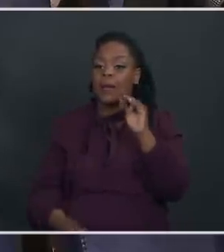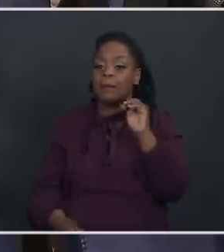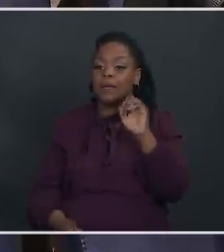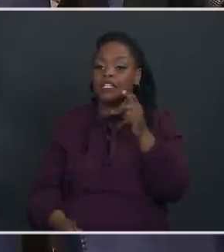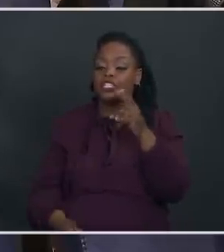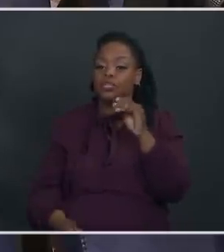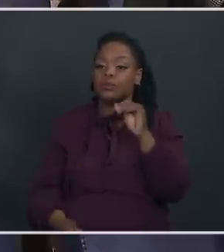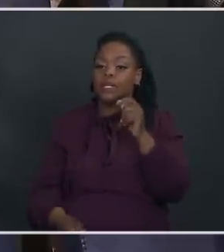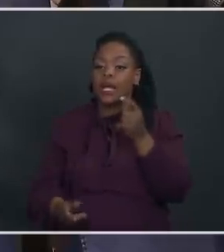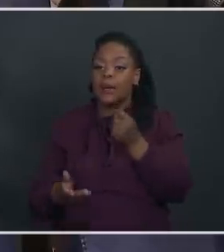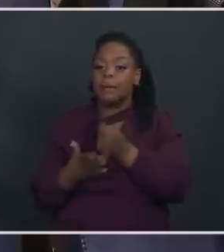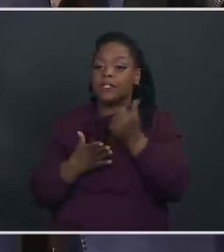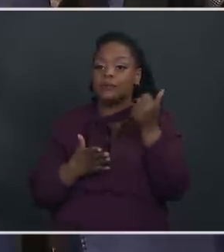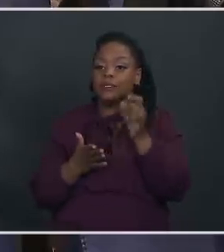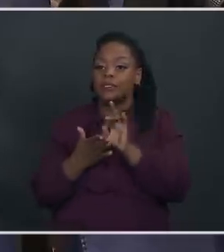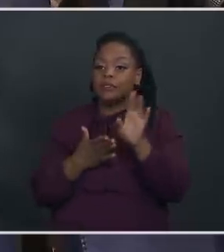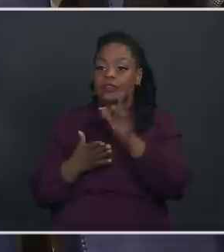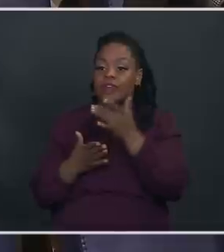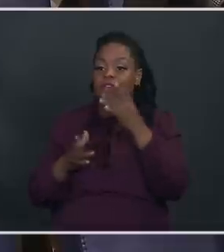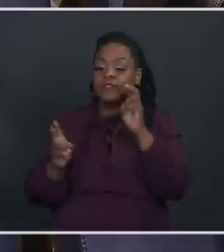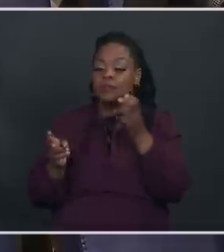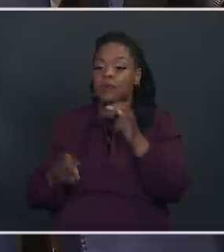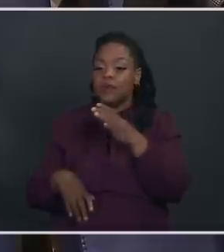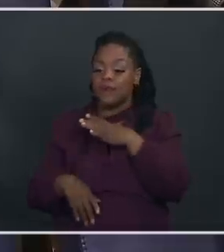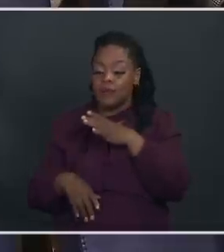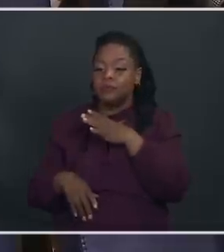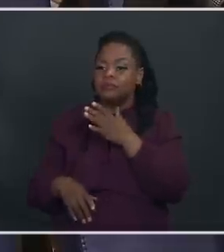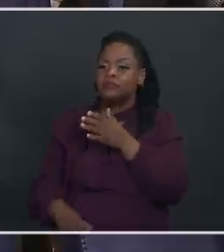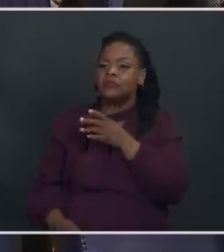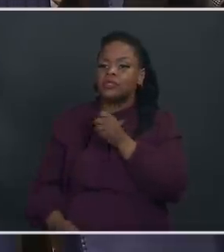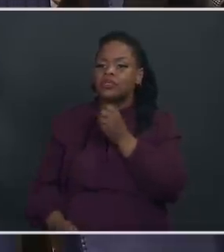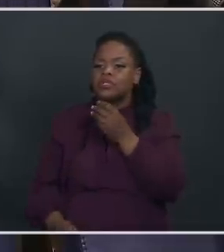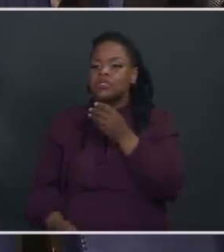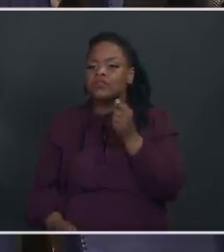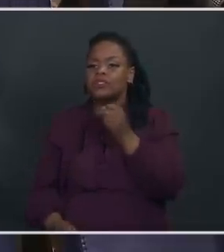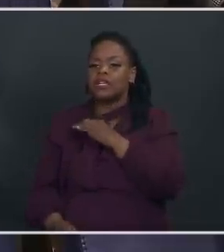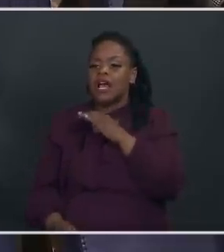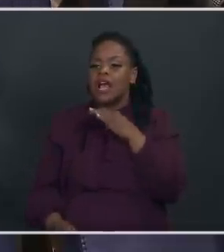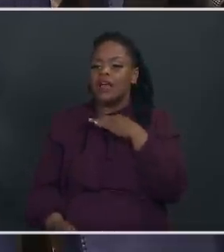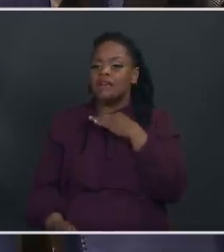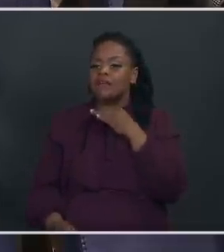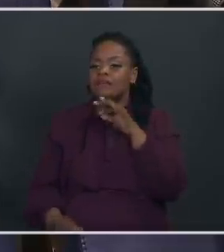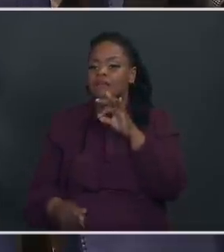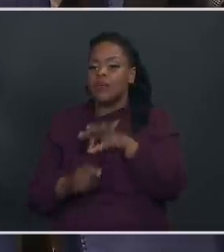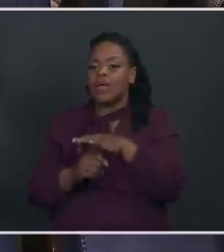voted to throw out the impeachment trial against President Trump. Does President Biden have a reaction to that?